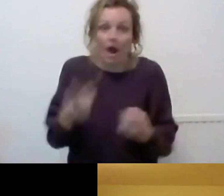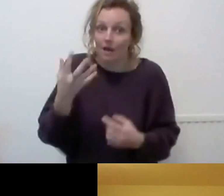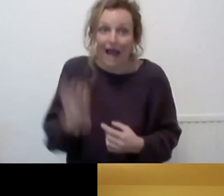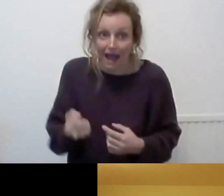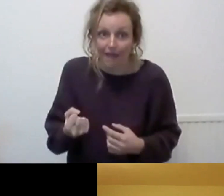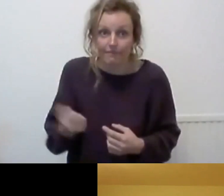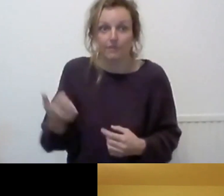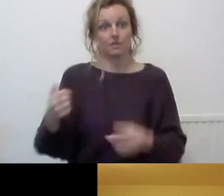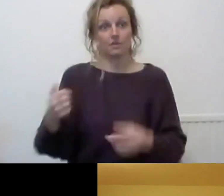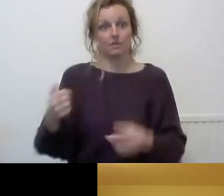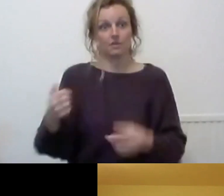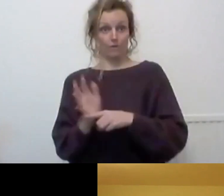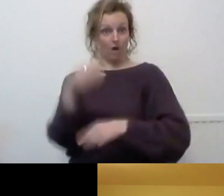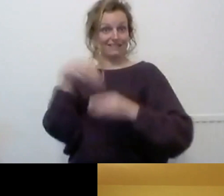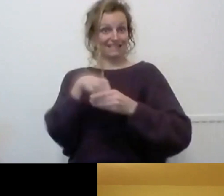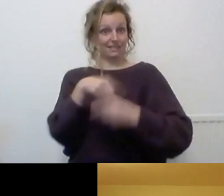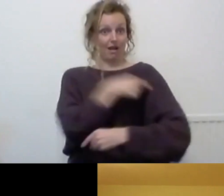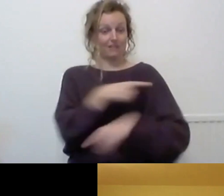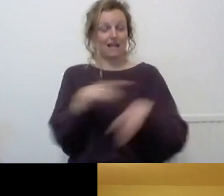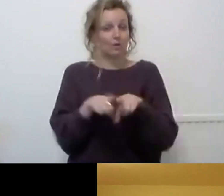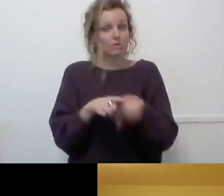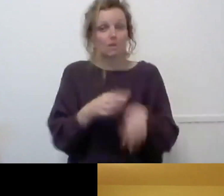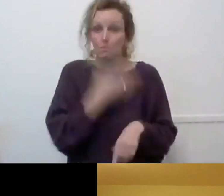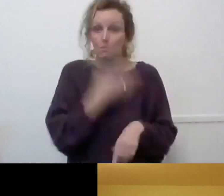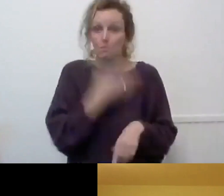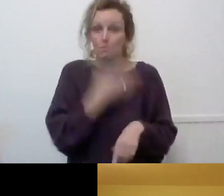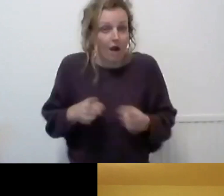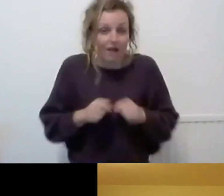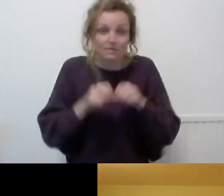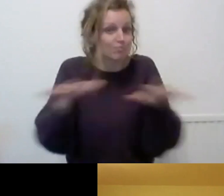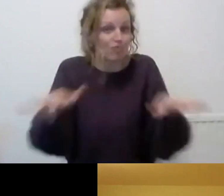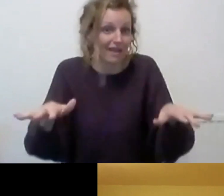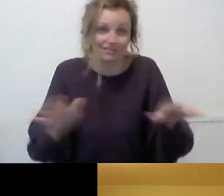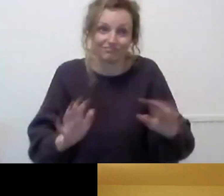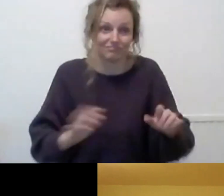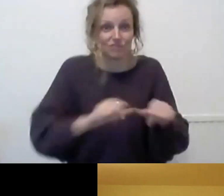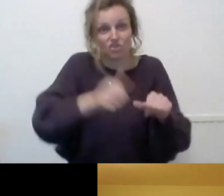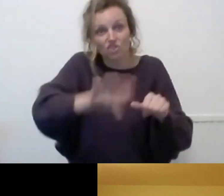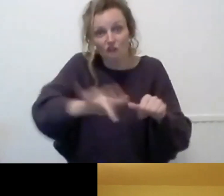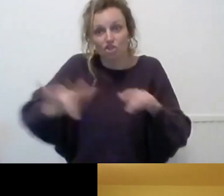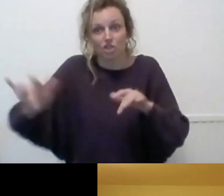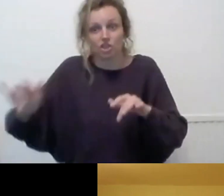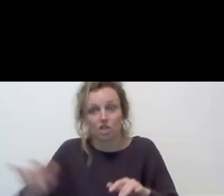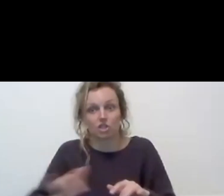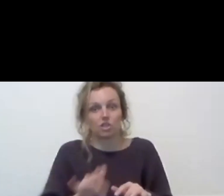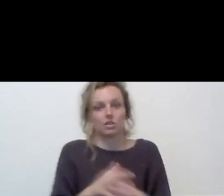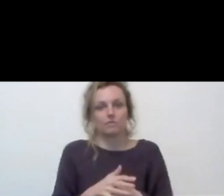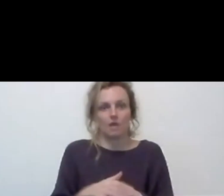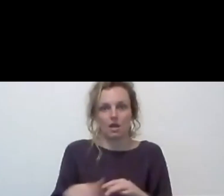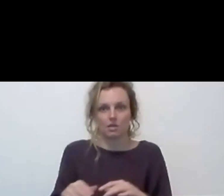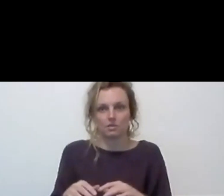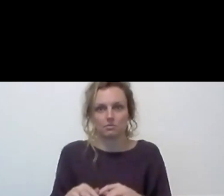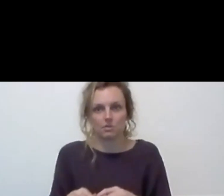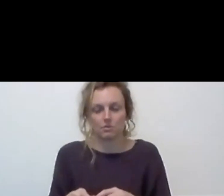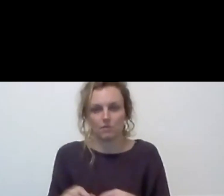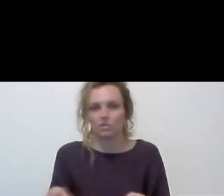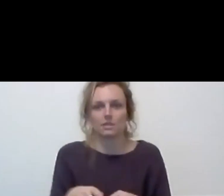much. We're moving on now everyone to think about the mass vaccination program, and how the vaccines